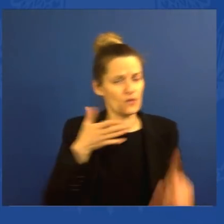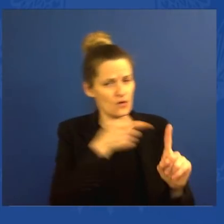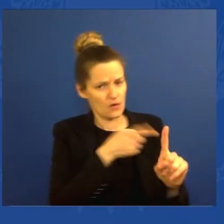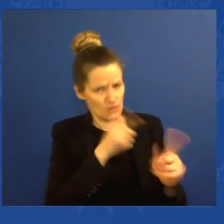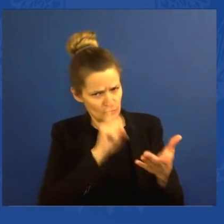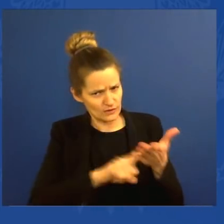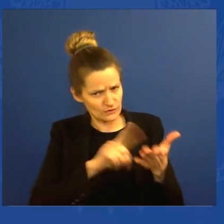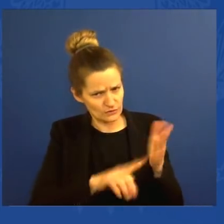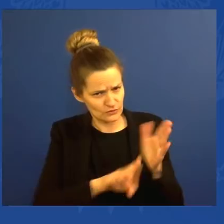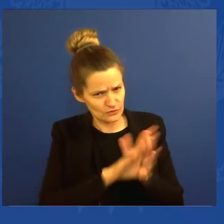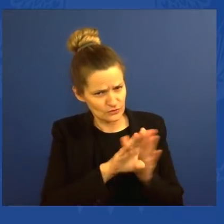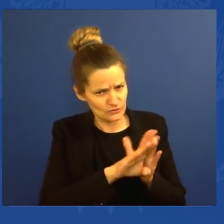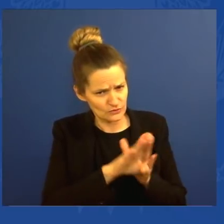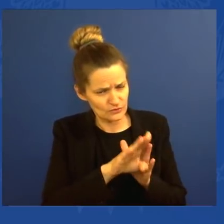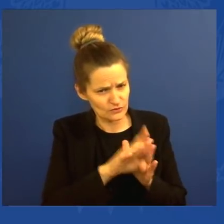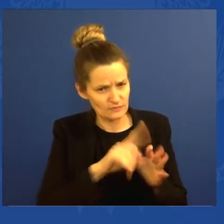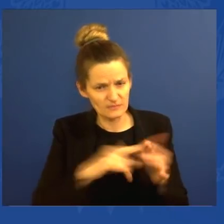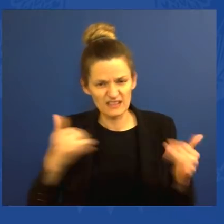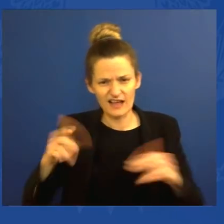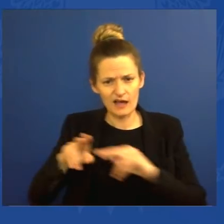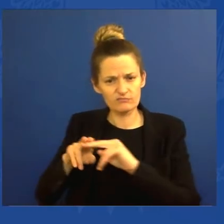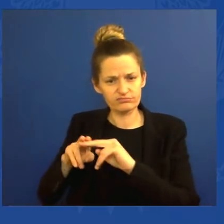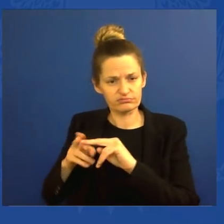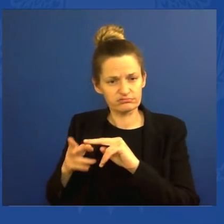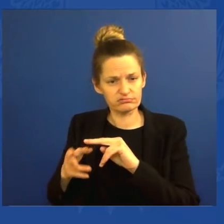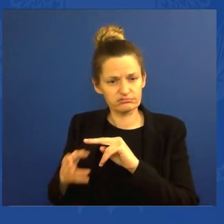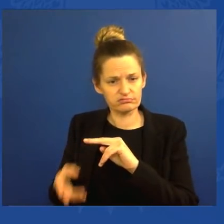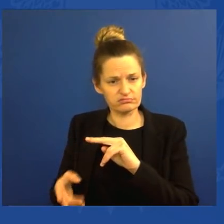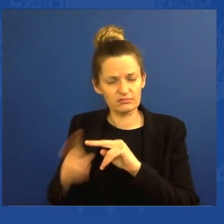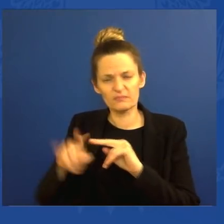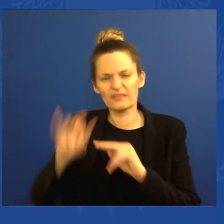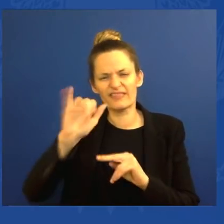Well, thank you. I'd also like Madam President, Jennifer, I --